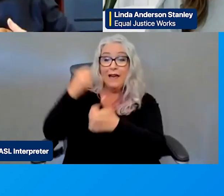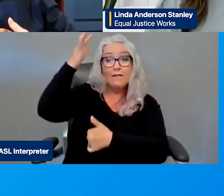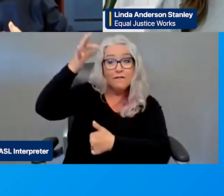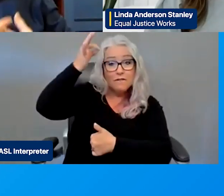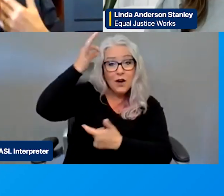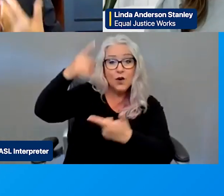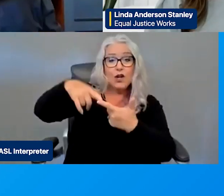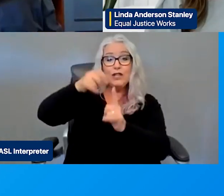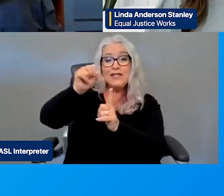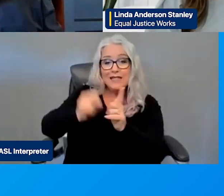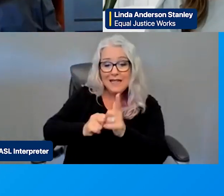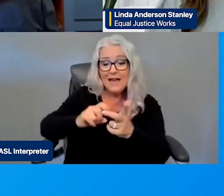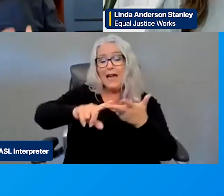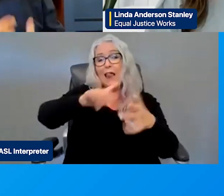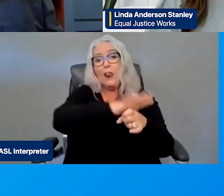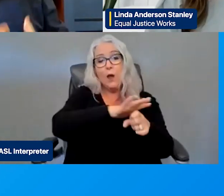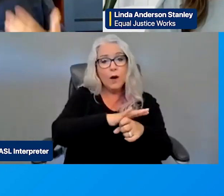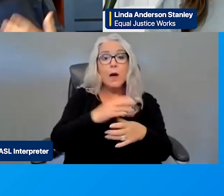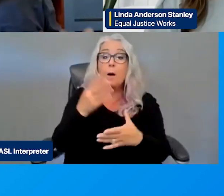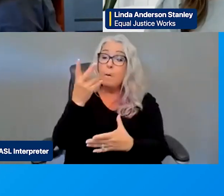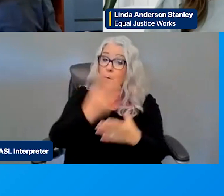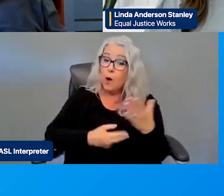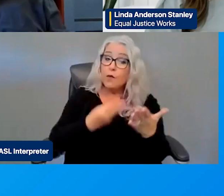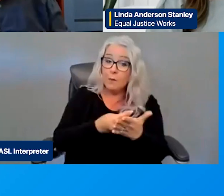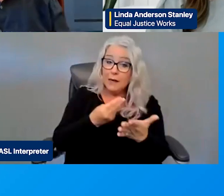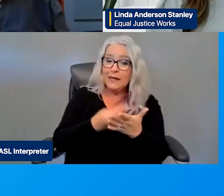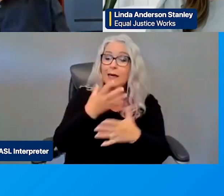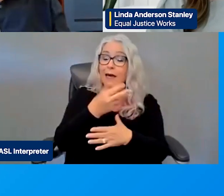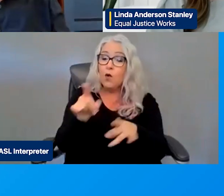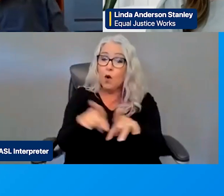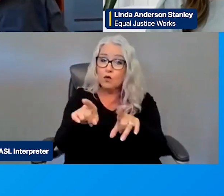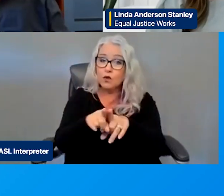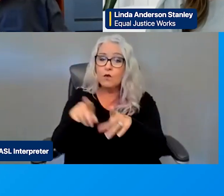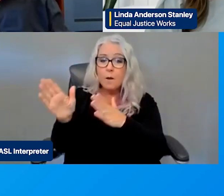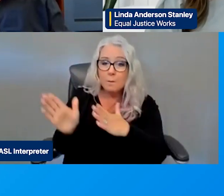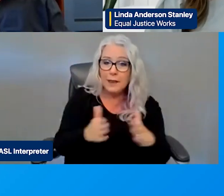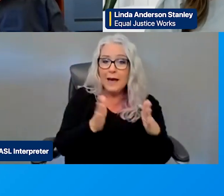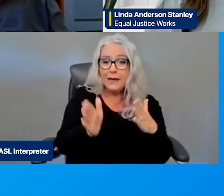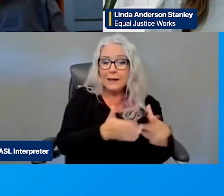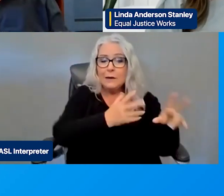in collaboration both budgetarily and from a planning perspective. But as you know our position is